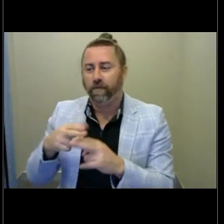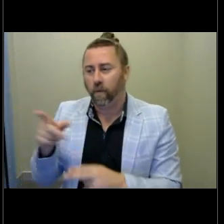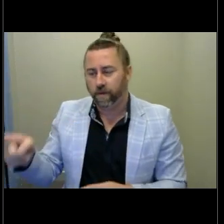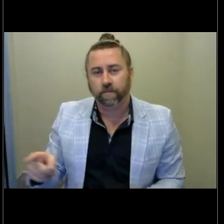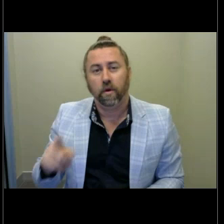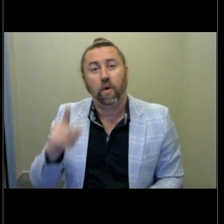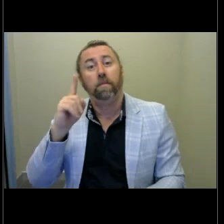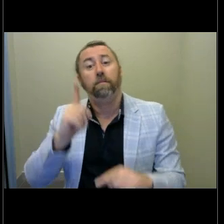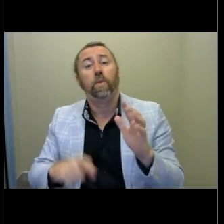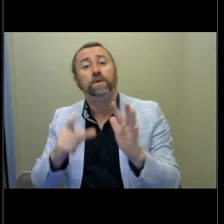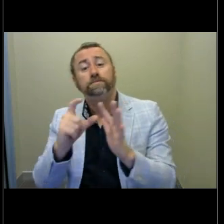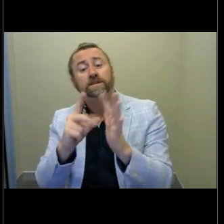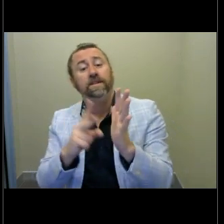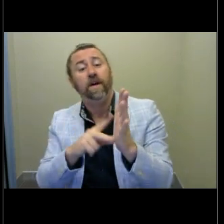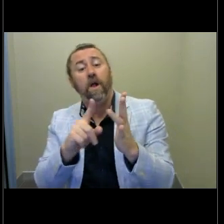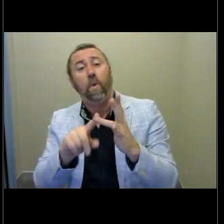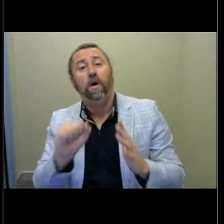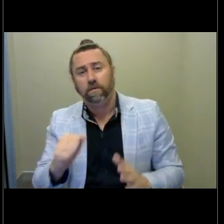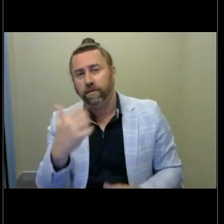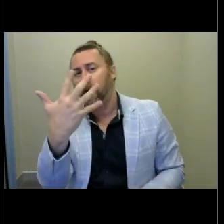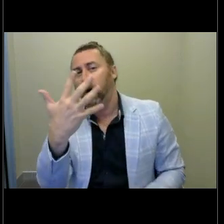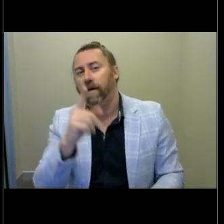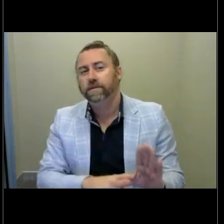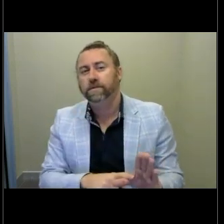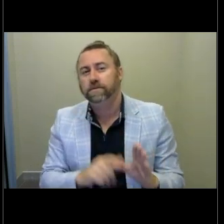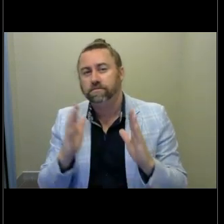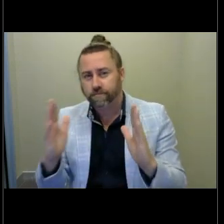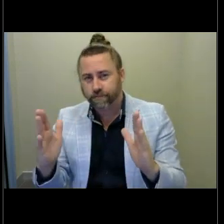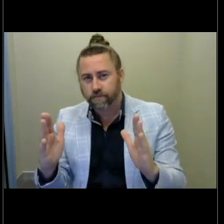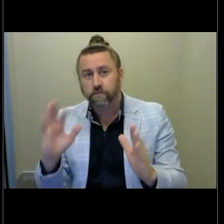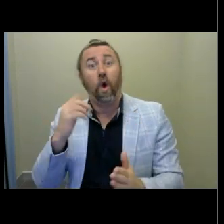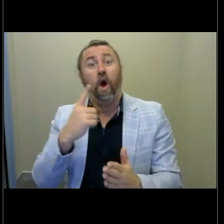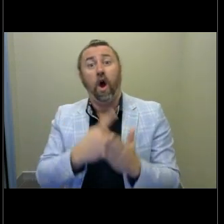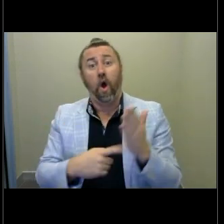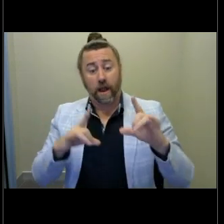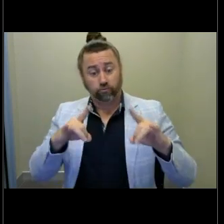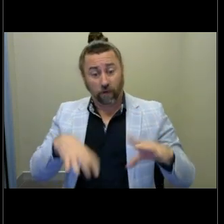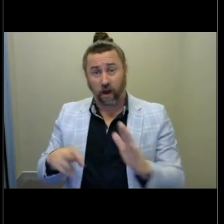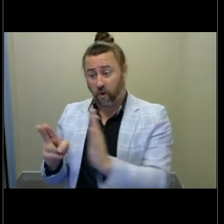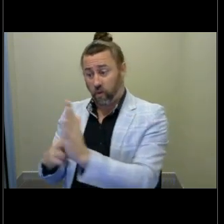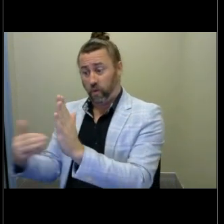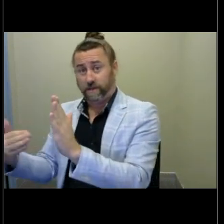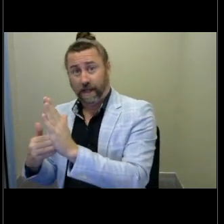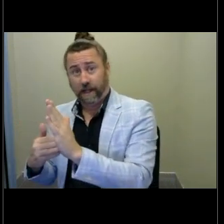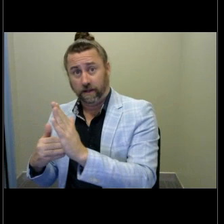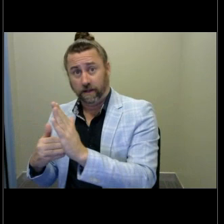They are recognised, like I said, in Australia and New Zealand as well.